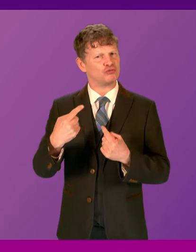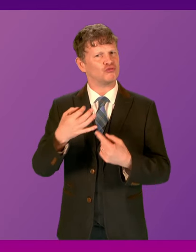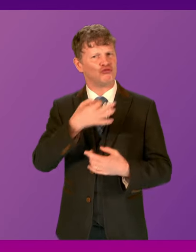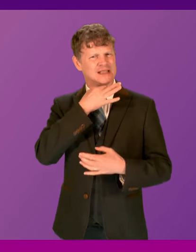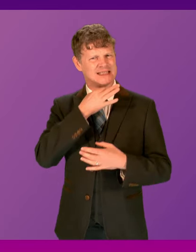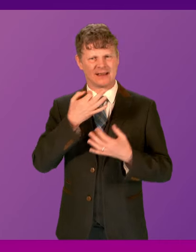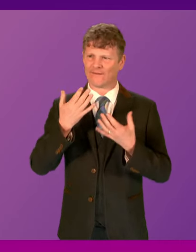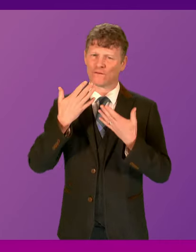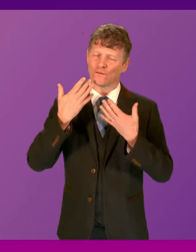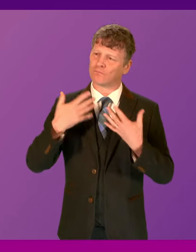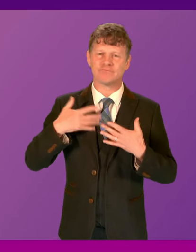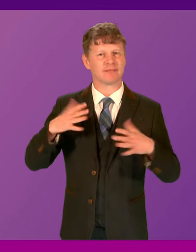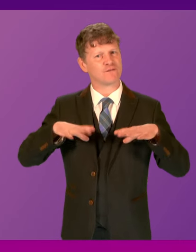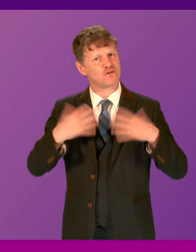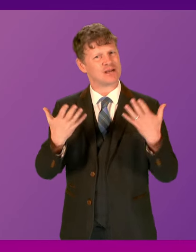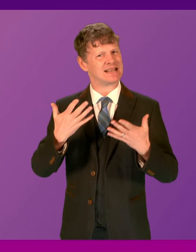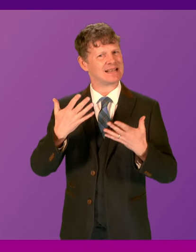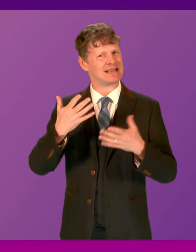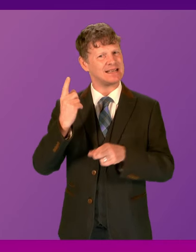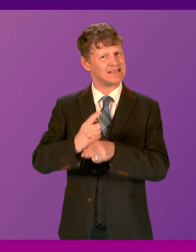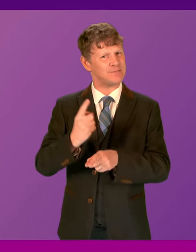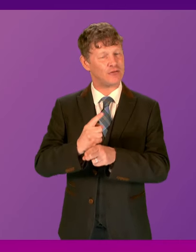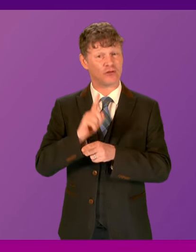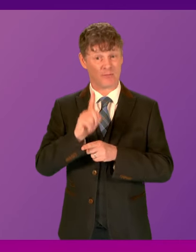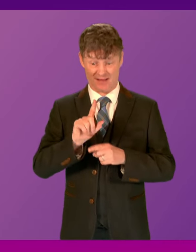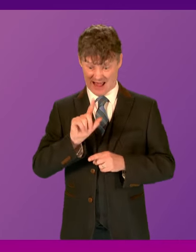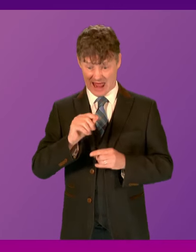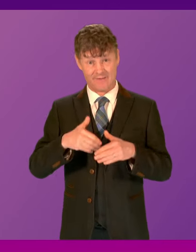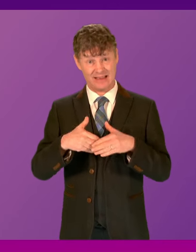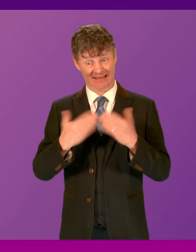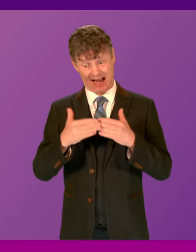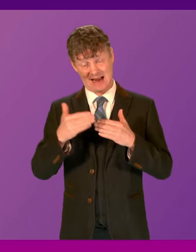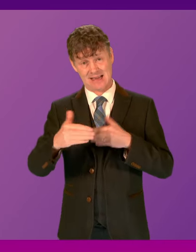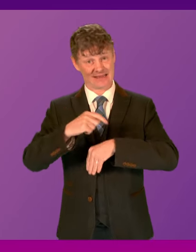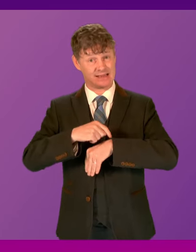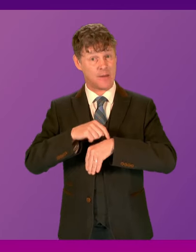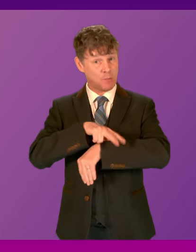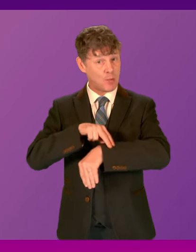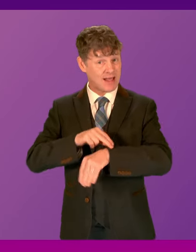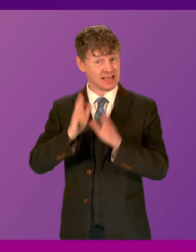in just 11 days’ time, the police will have to enforce it. David Kennedy,